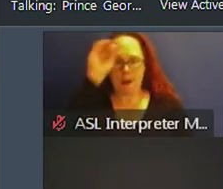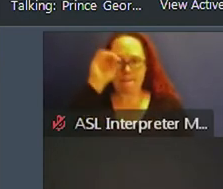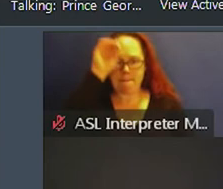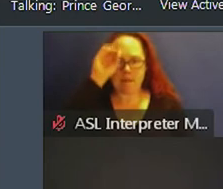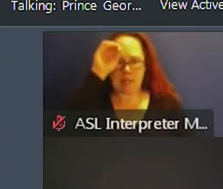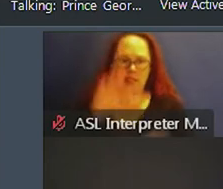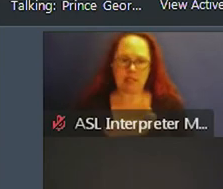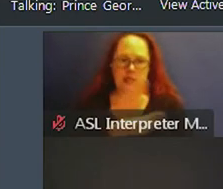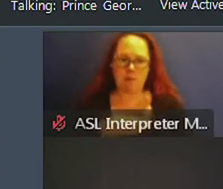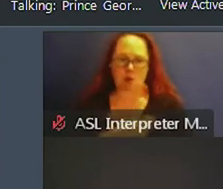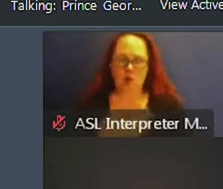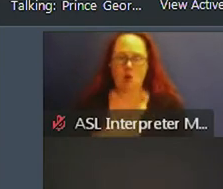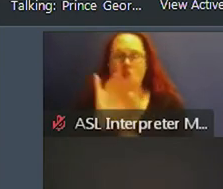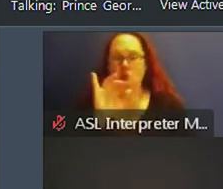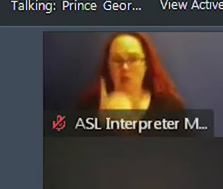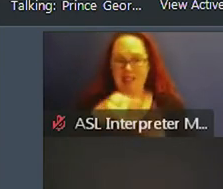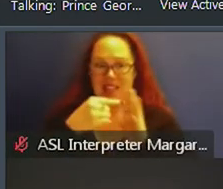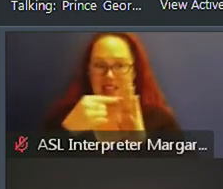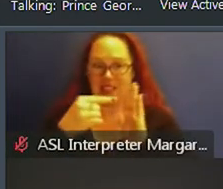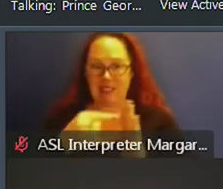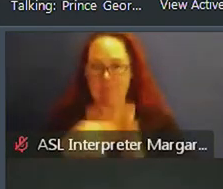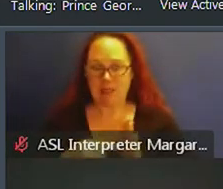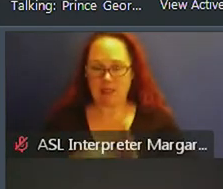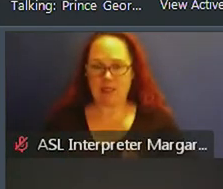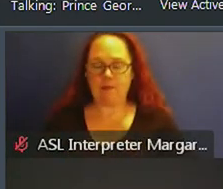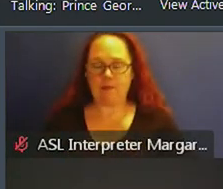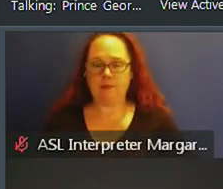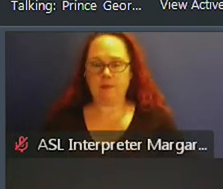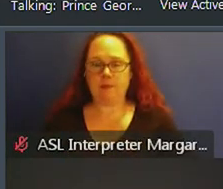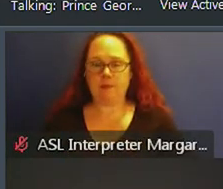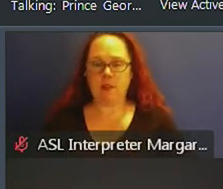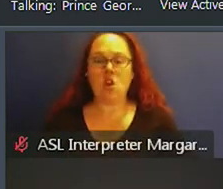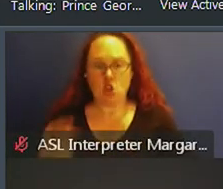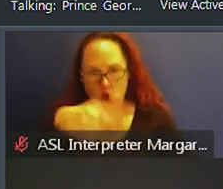Those are the exhibits that we have everything of course, as you all know, and have complied with you all submitted everything and